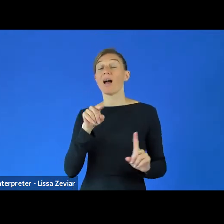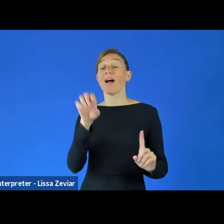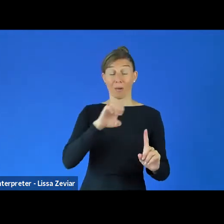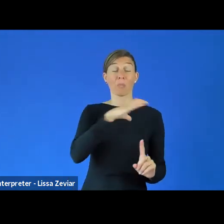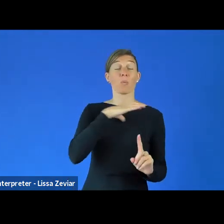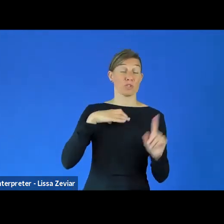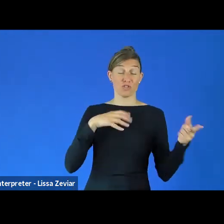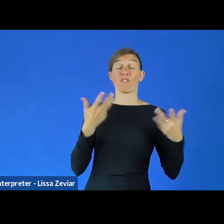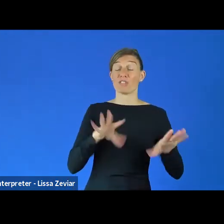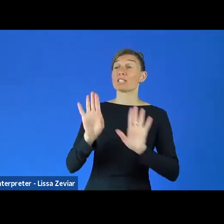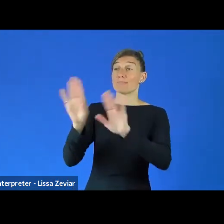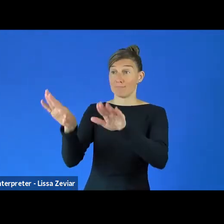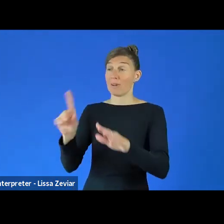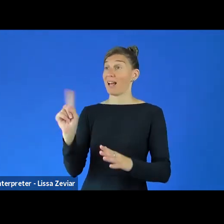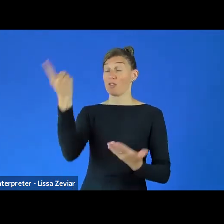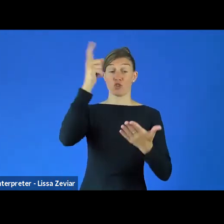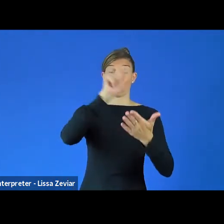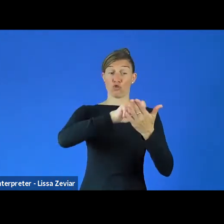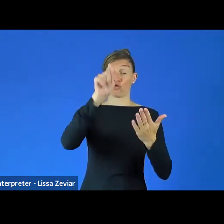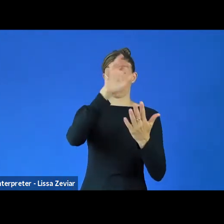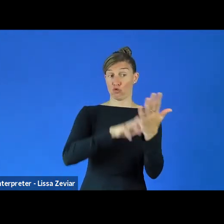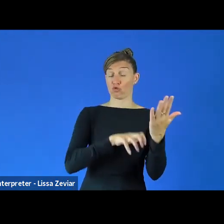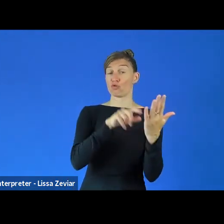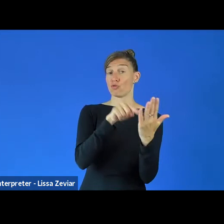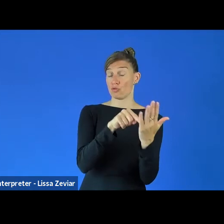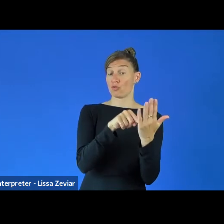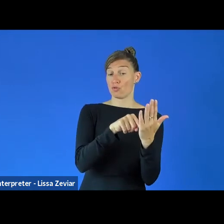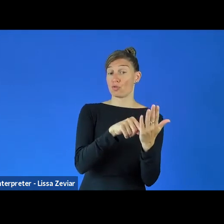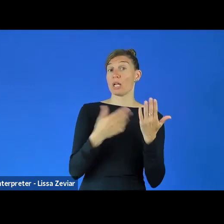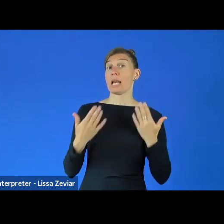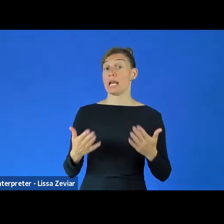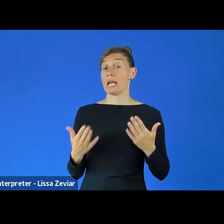It is a draft, and now, the European standards organisation,